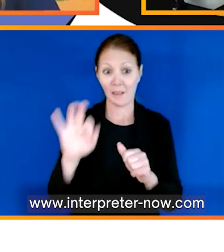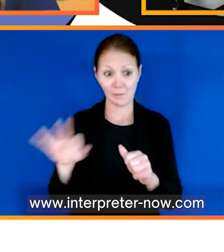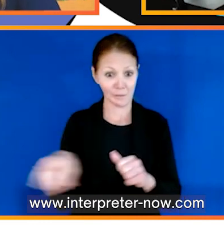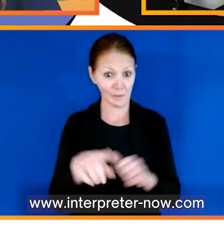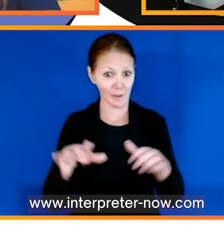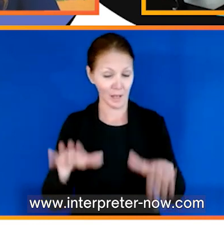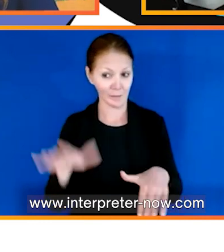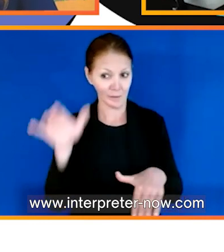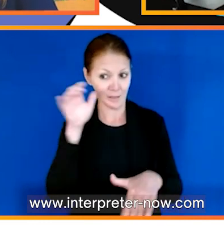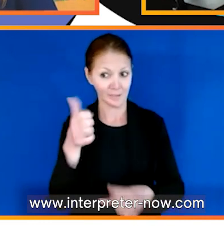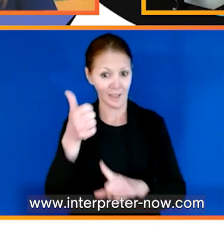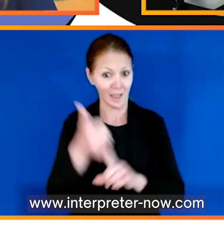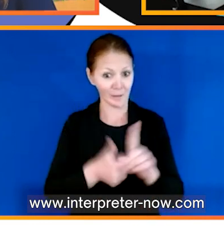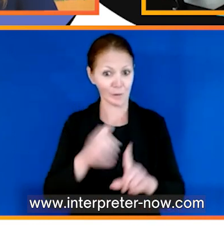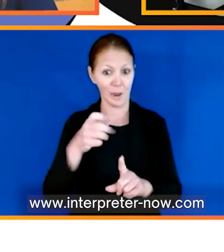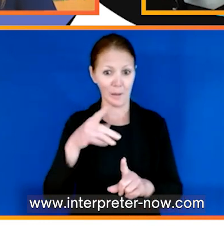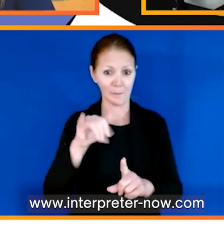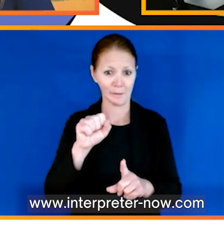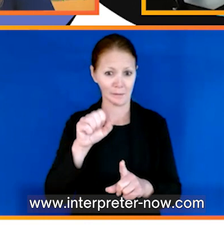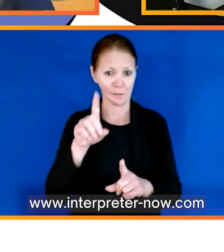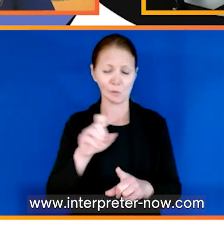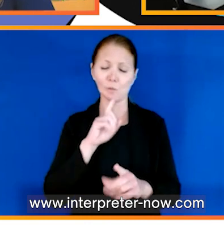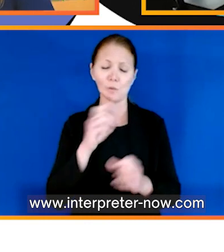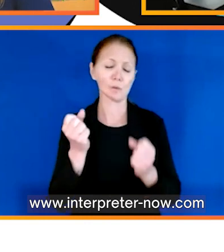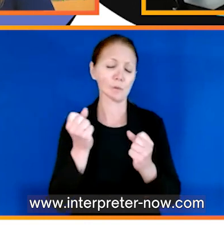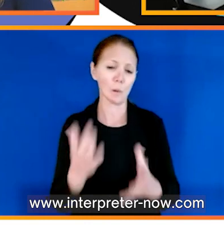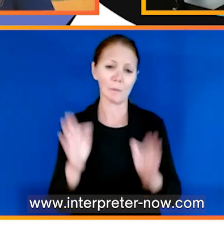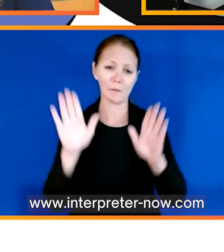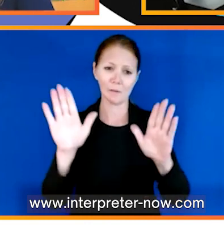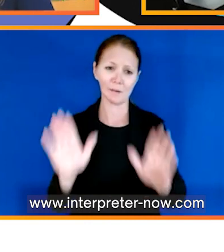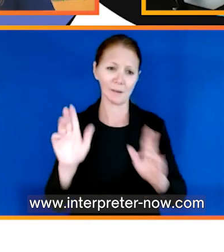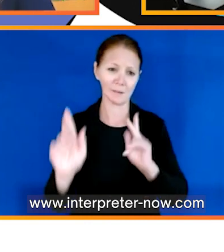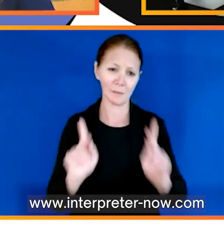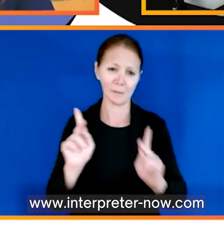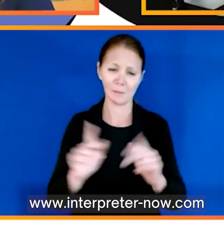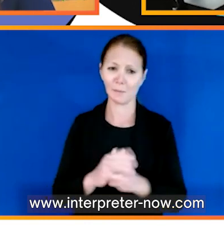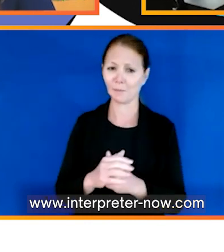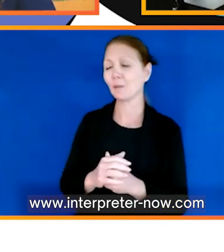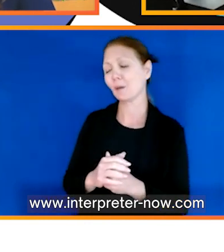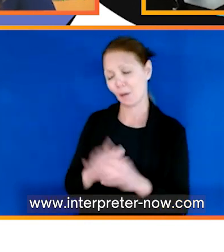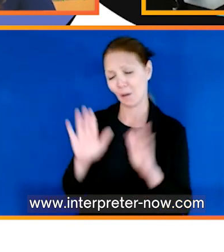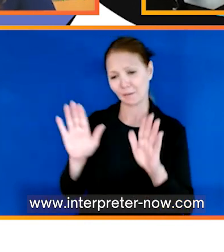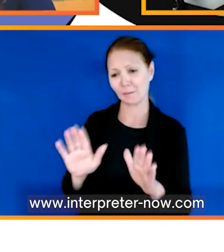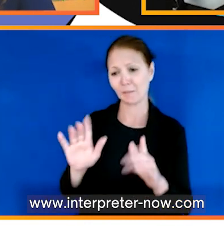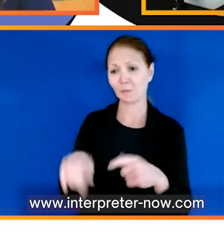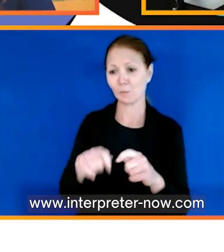we've had, if you haven't listened to every episode, because there's so many fantastic people.